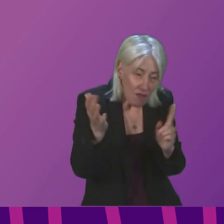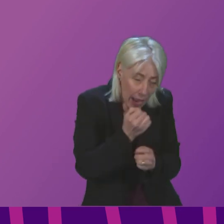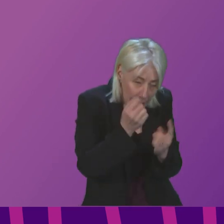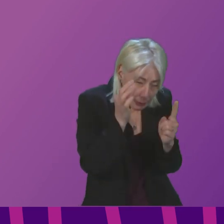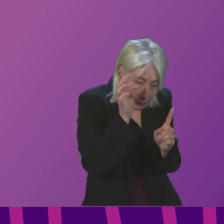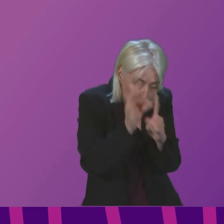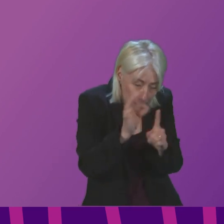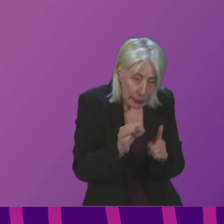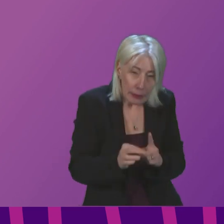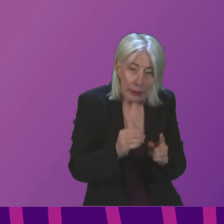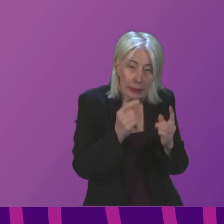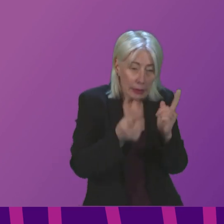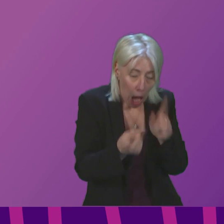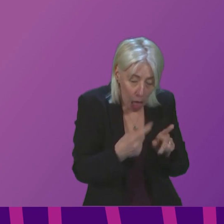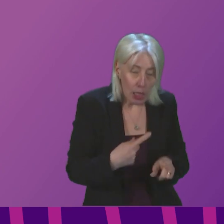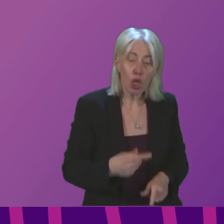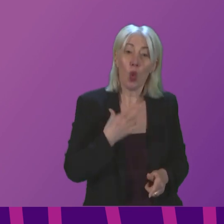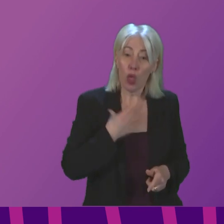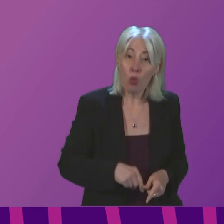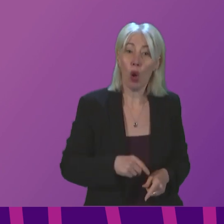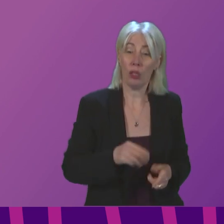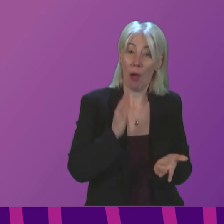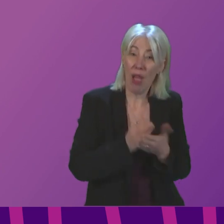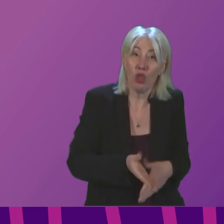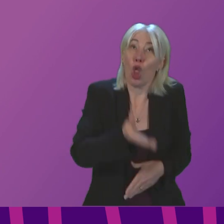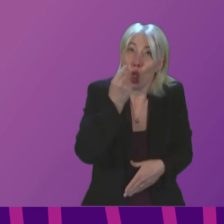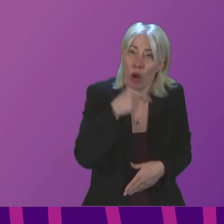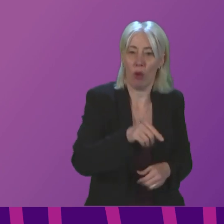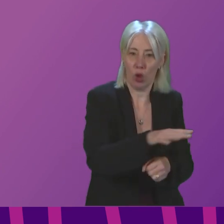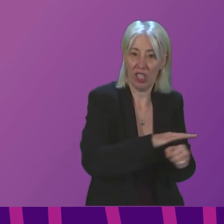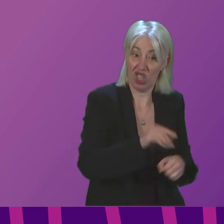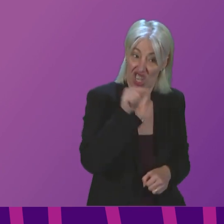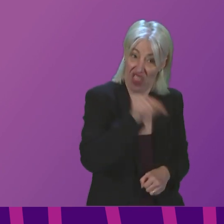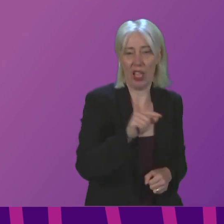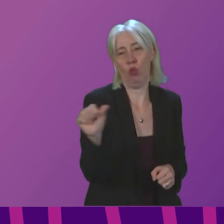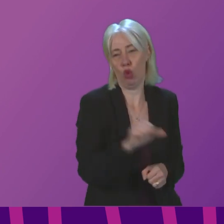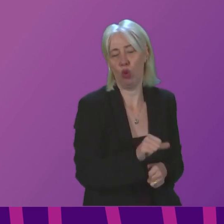facts, determined to get the answers, and determined to learn the lessons, and that is what we should be seeing.